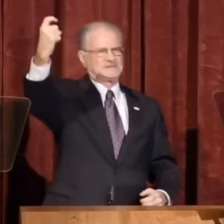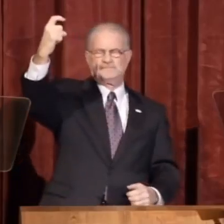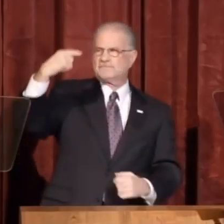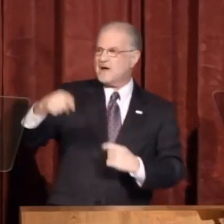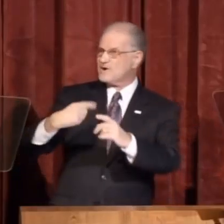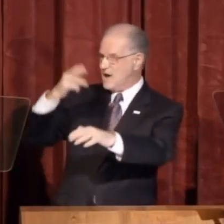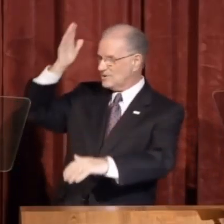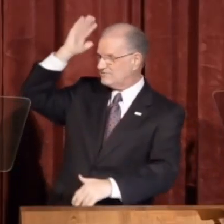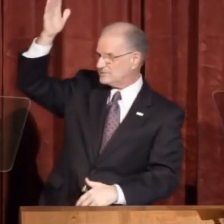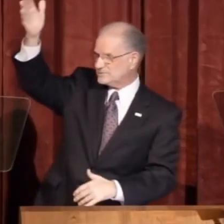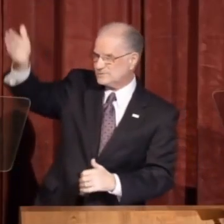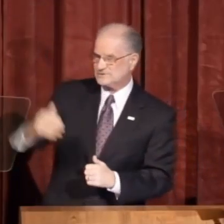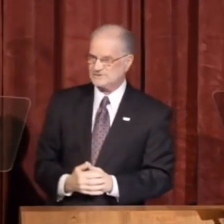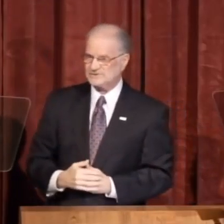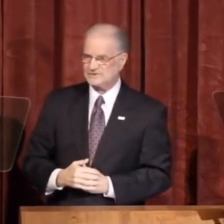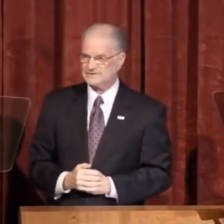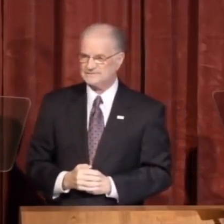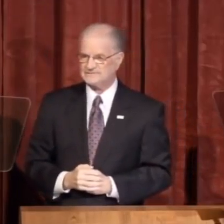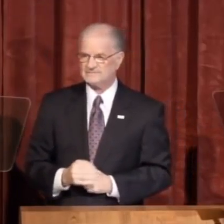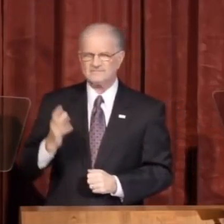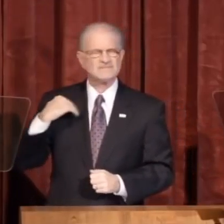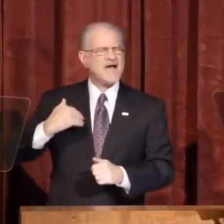Welcome to the start of a New Year at Gallaudet!